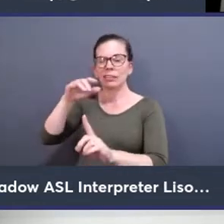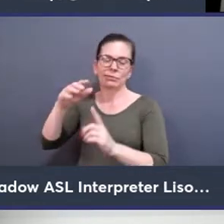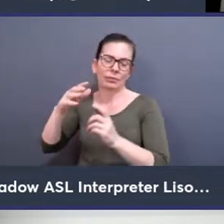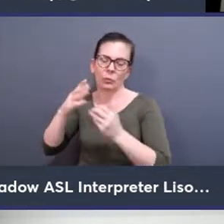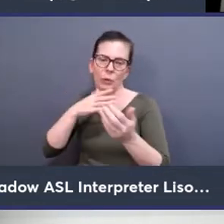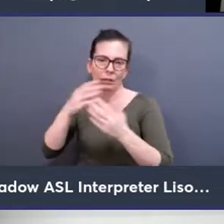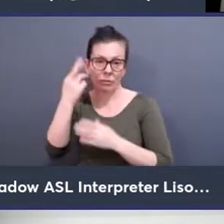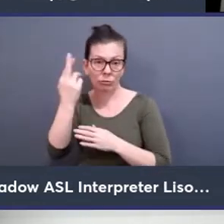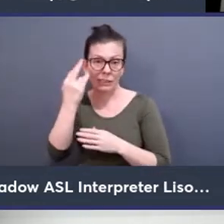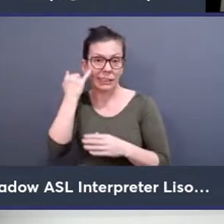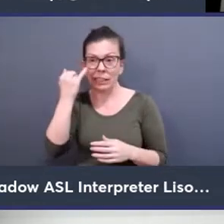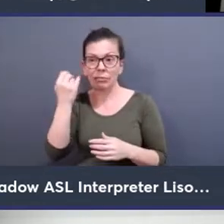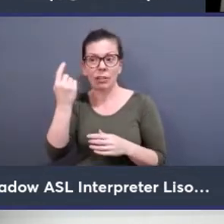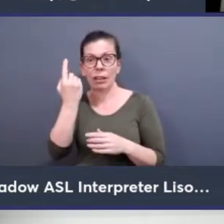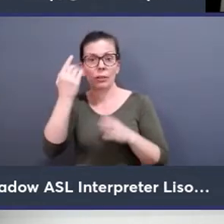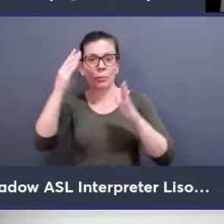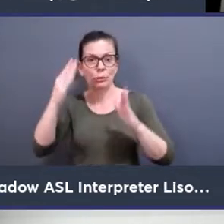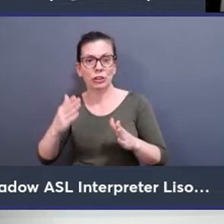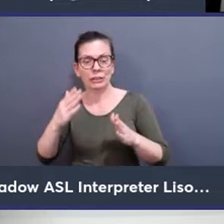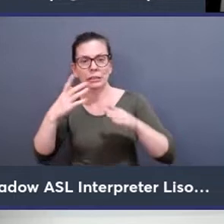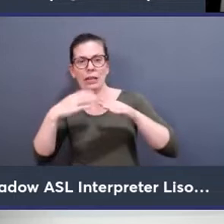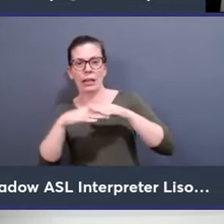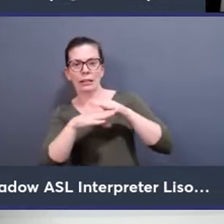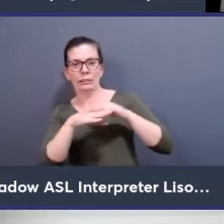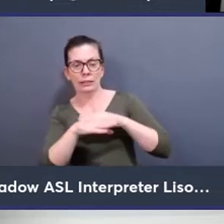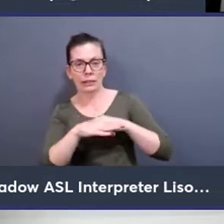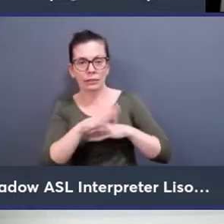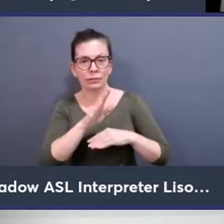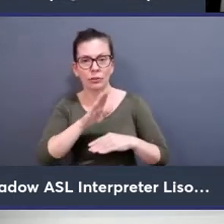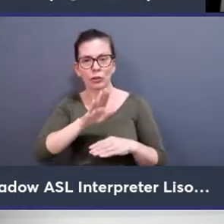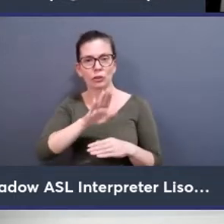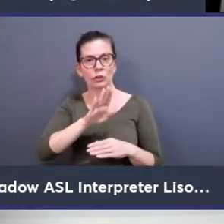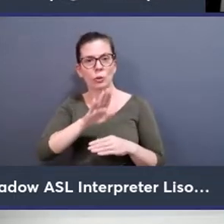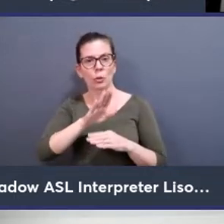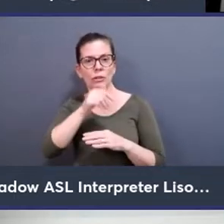if somebody gets access to this confidential information,